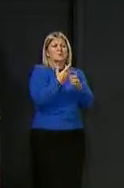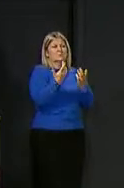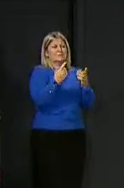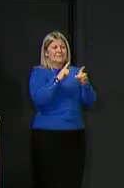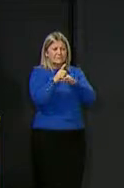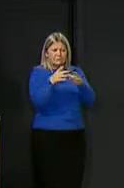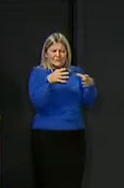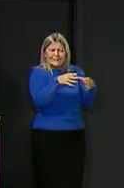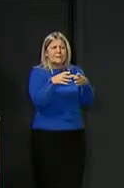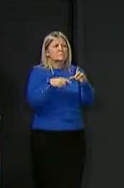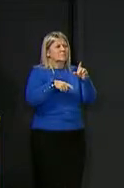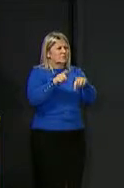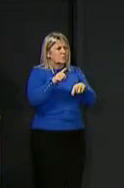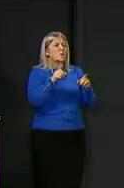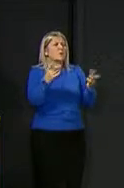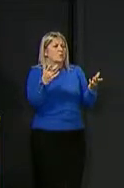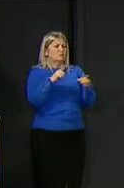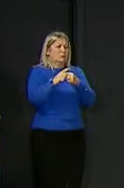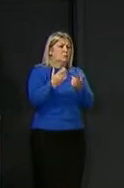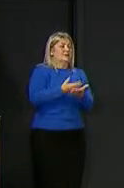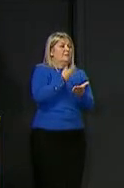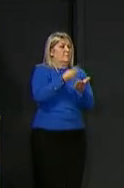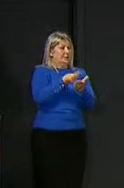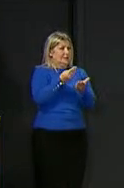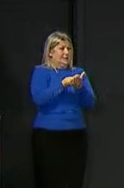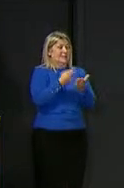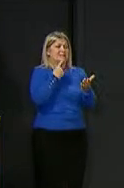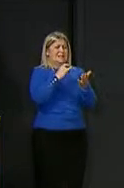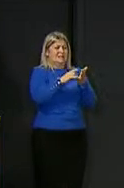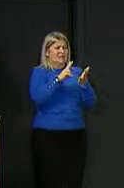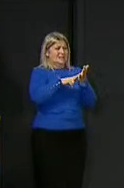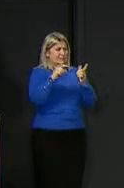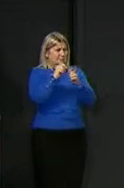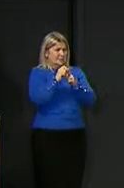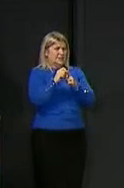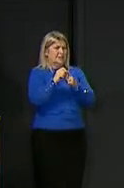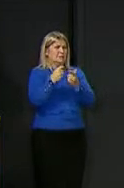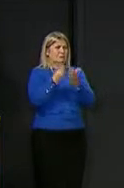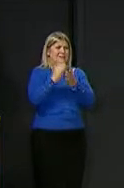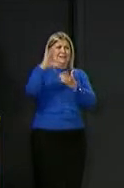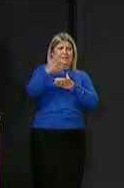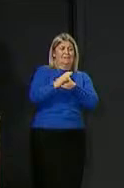money from the UK Government is there and that the SNP received £97 million to protect culture venues